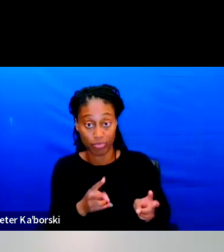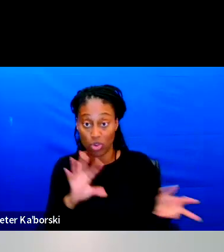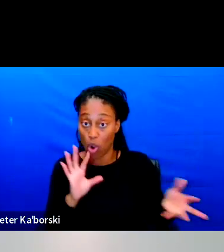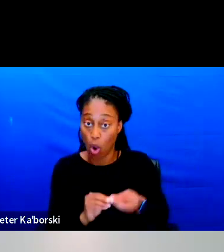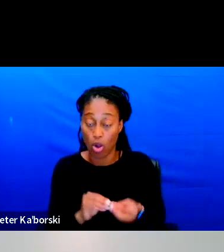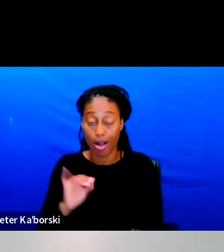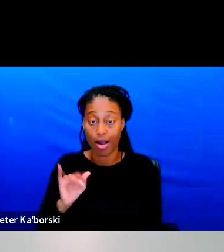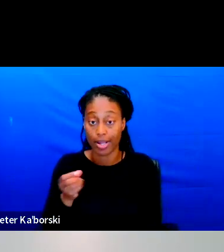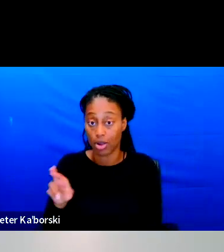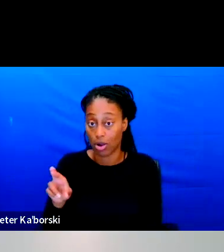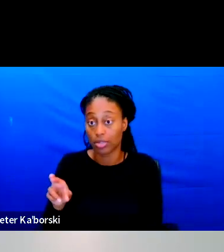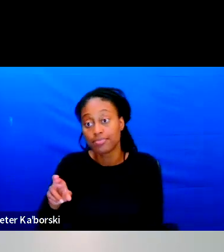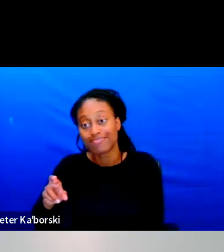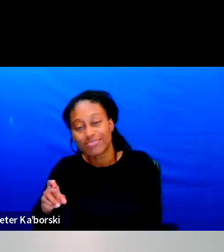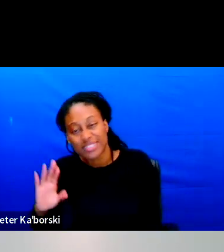Kyle Kleist: I don't know kind of a control, but